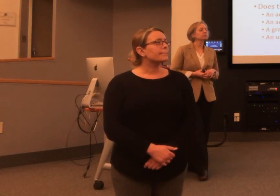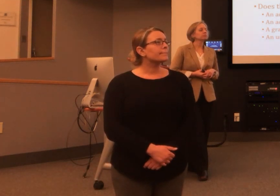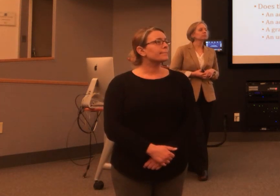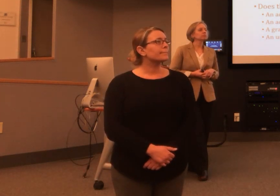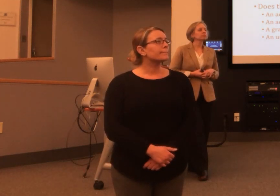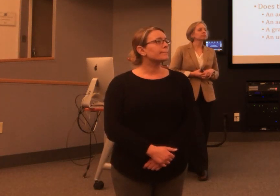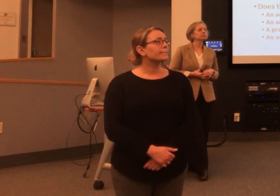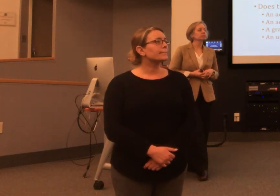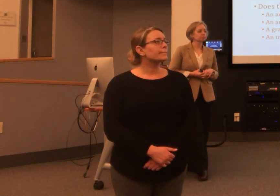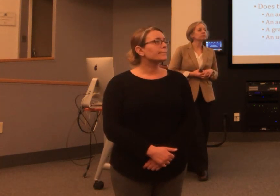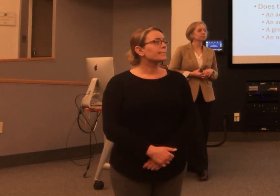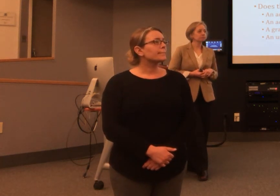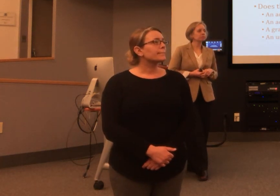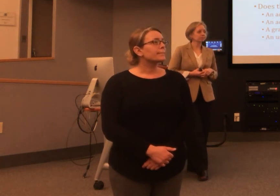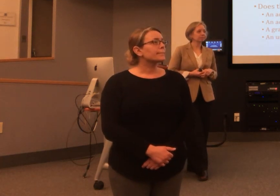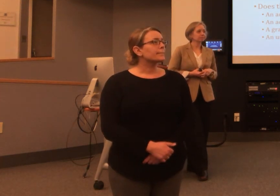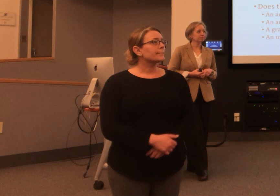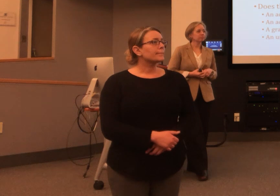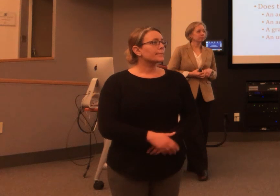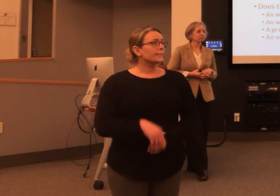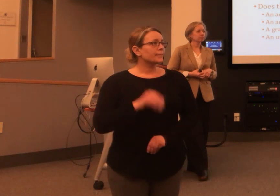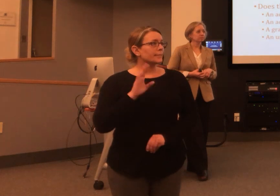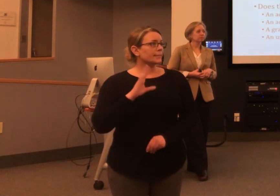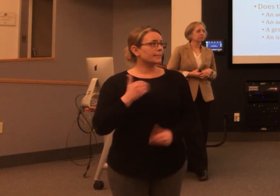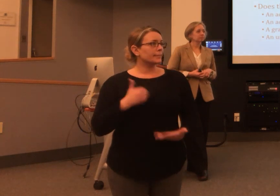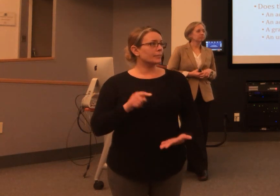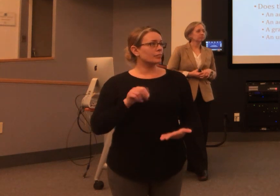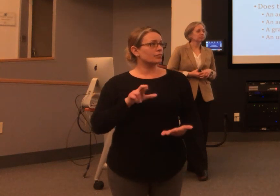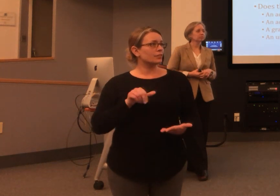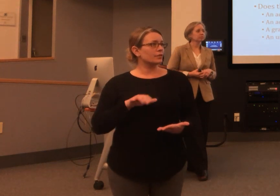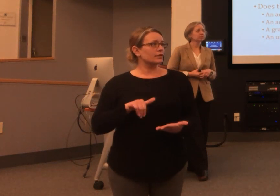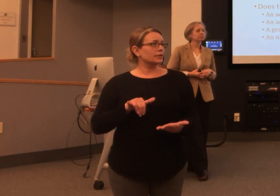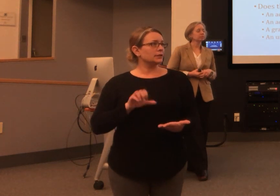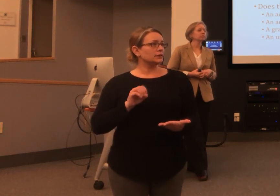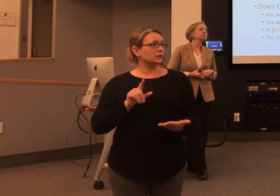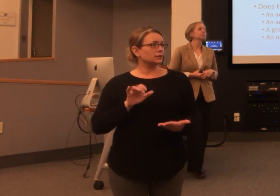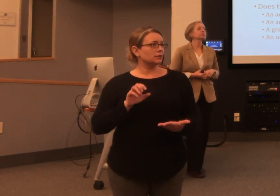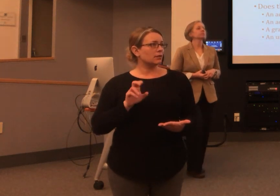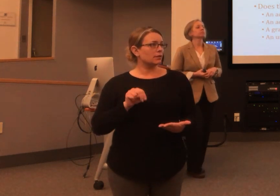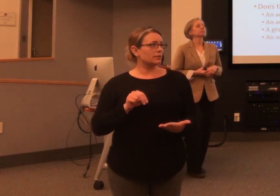[Man] So I went to Tracy Solomon. I remember teaching this GSR course.